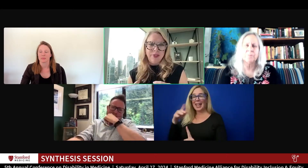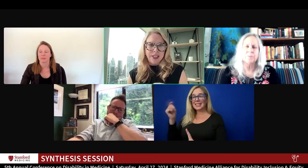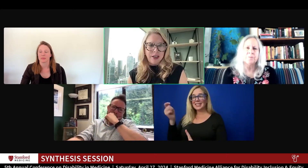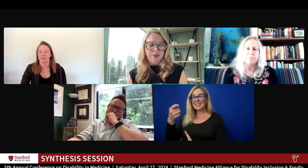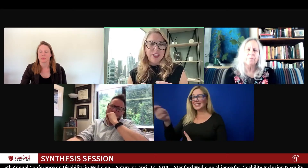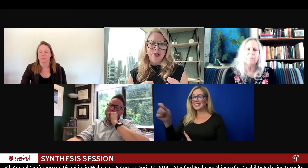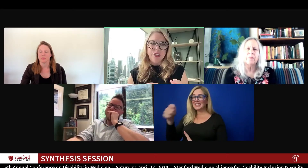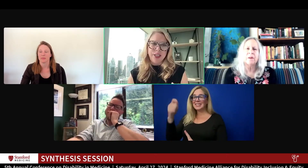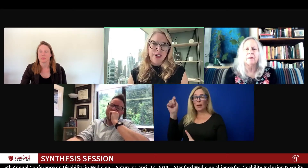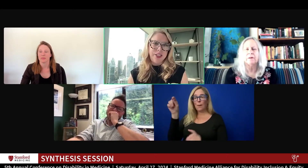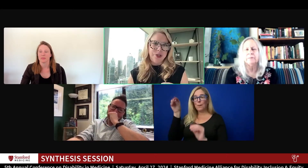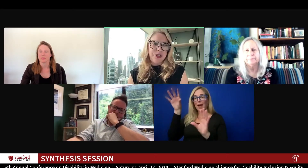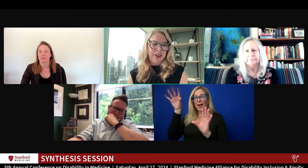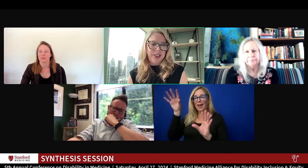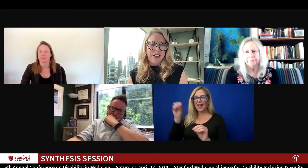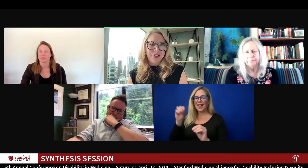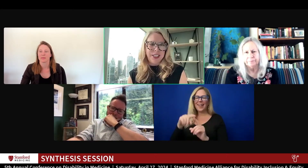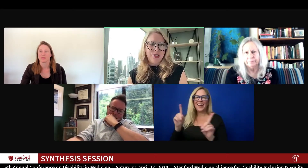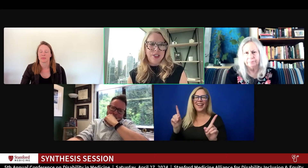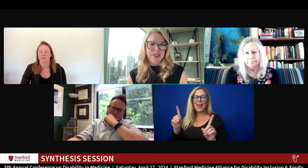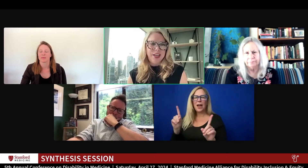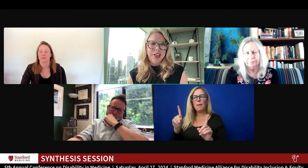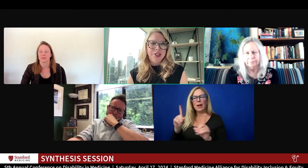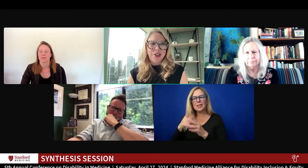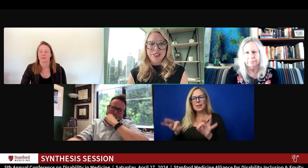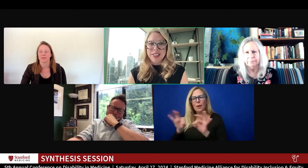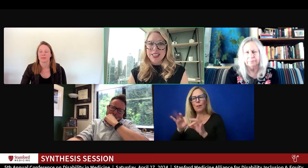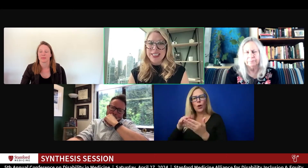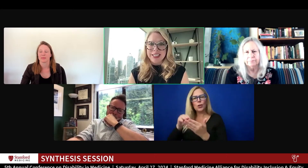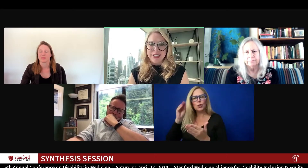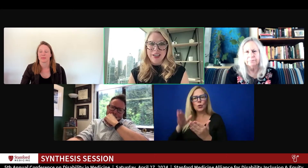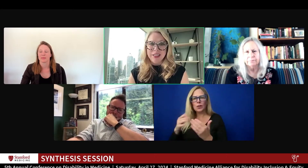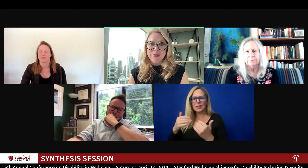have these conversations and having students have these conversations starts to connect the dots